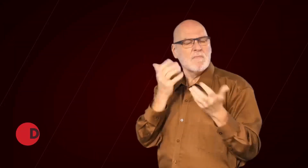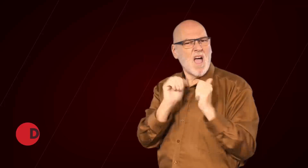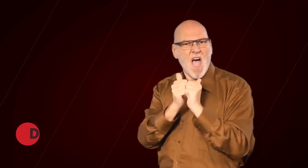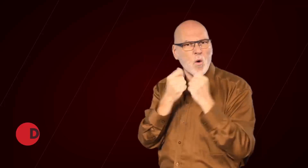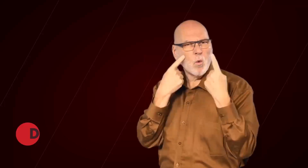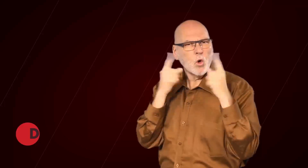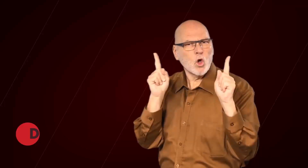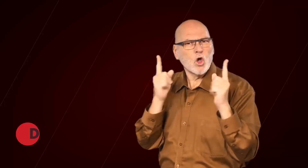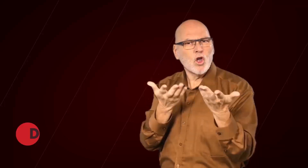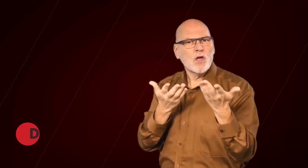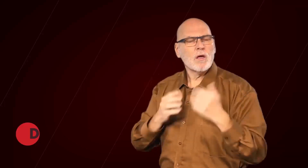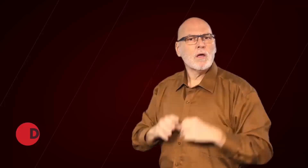How does it work?